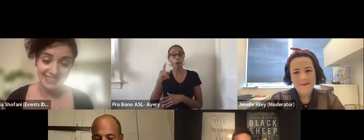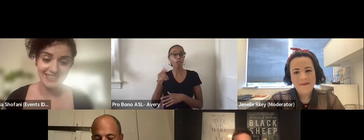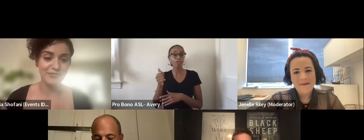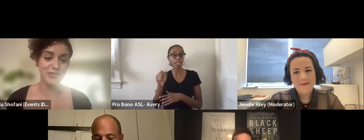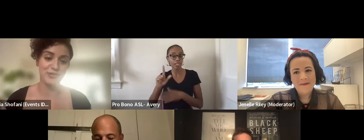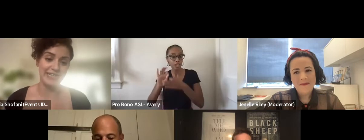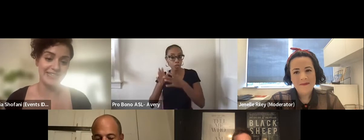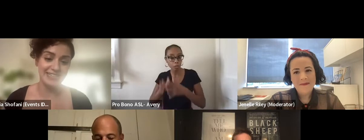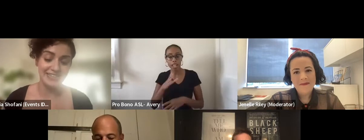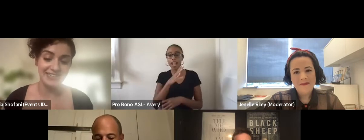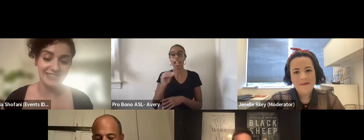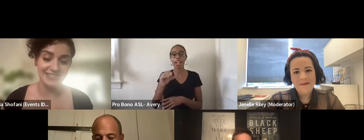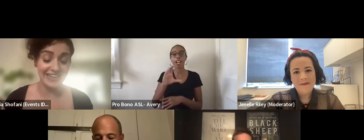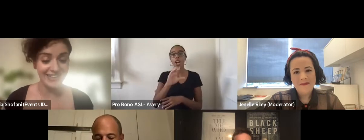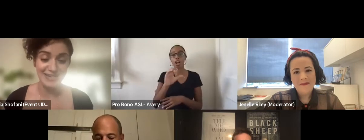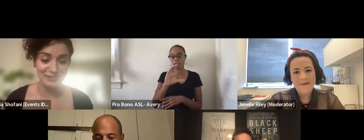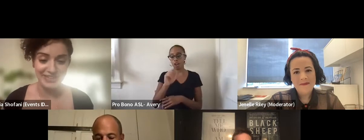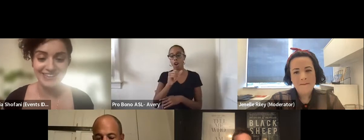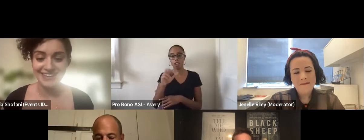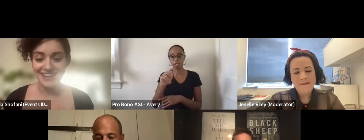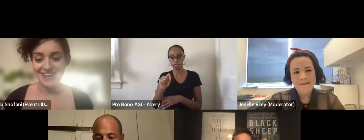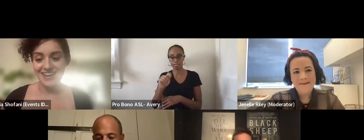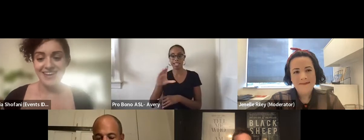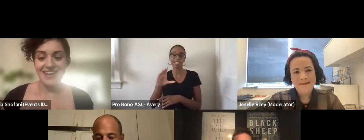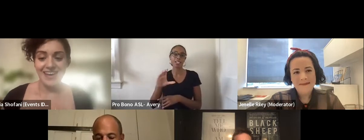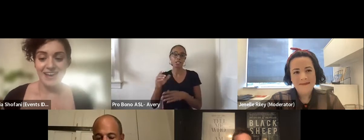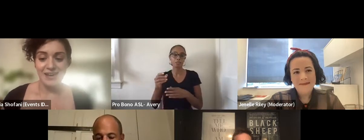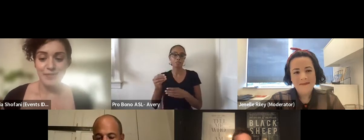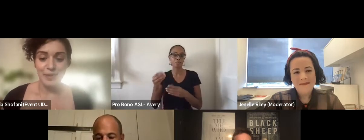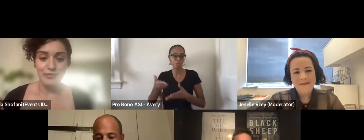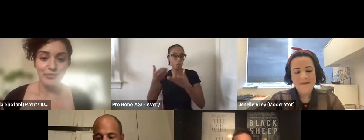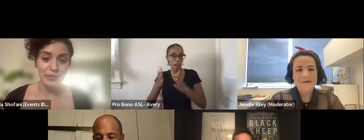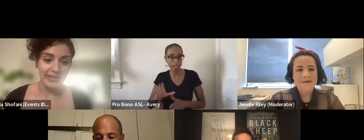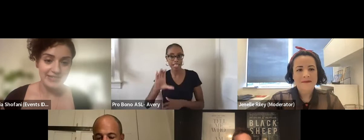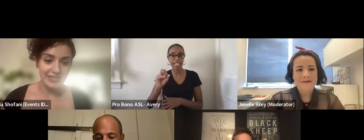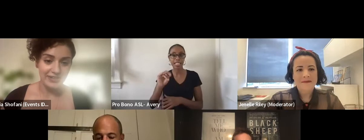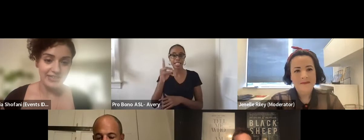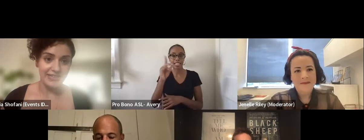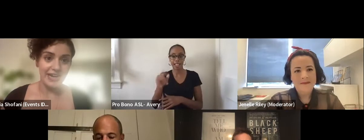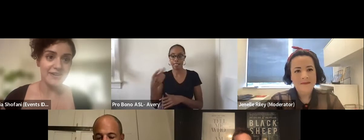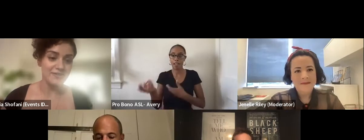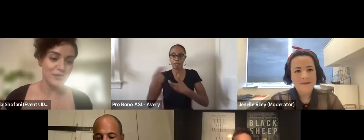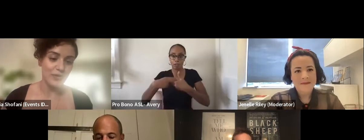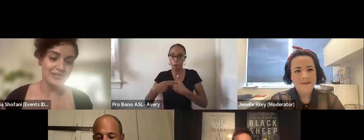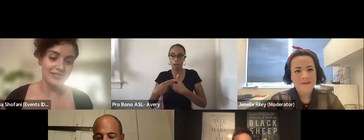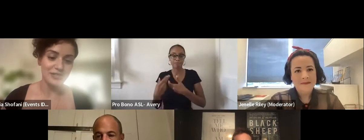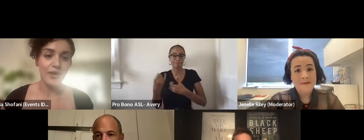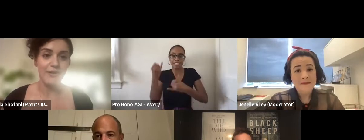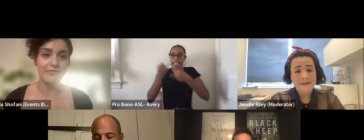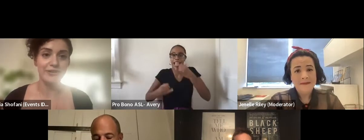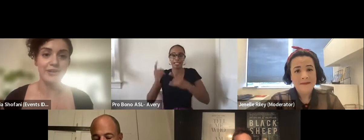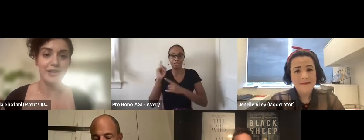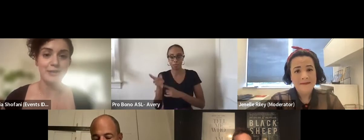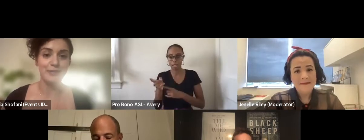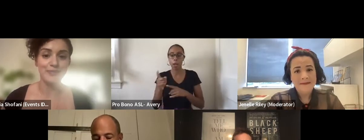Before we get started, I also wanted to offer a brief land acknowledgement.